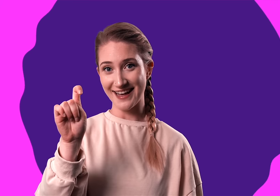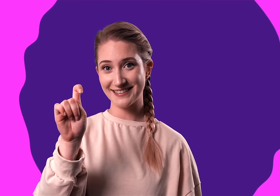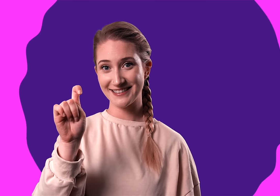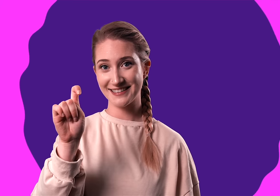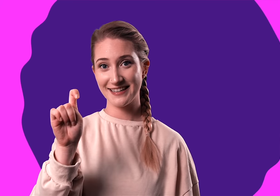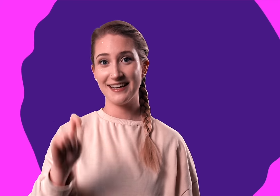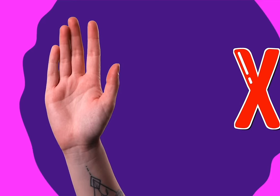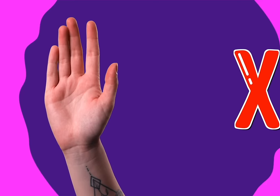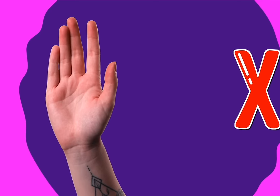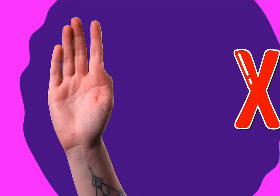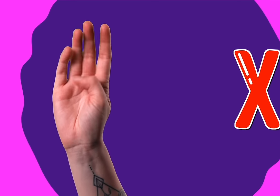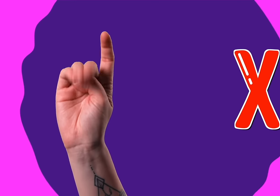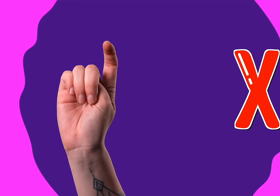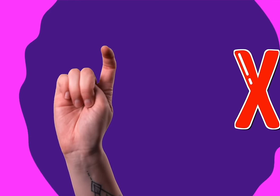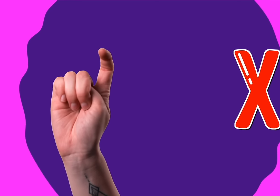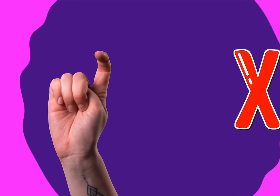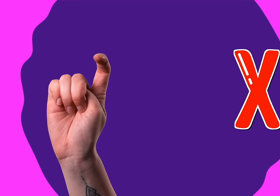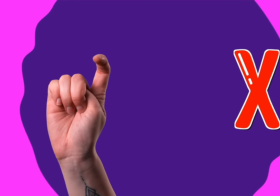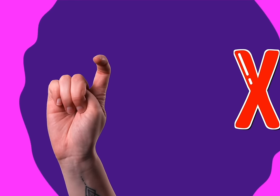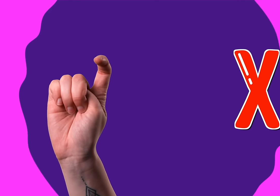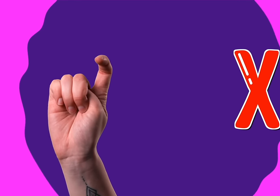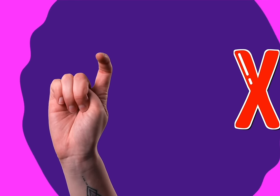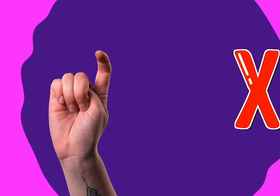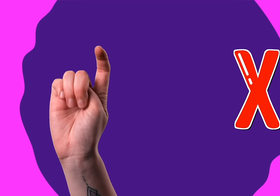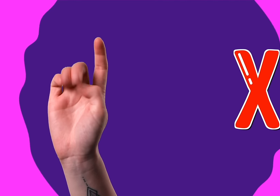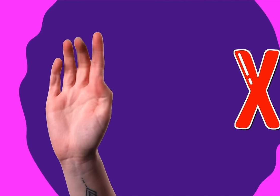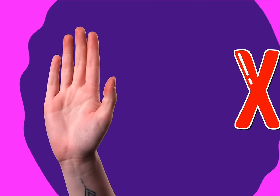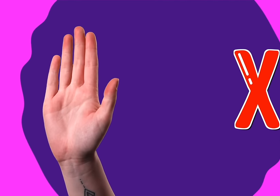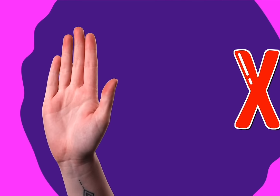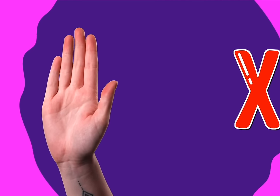X.